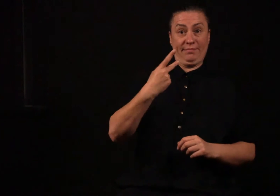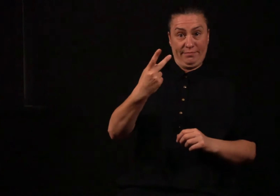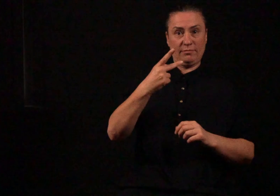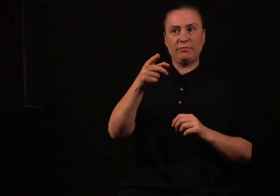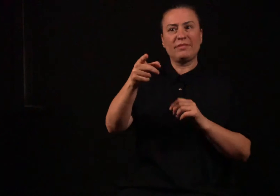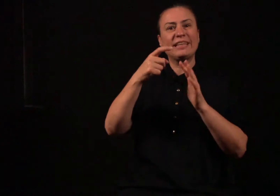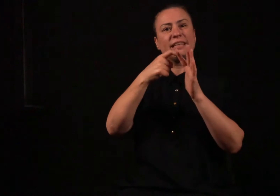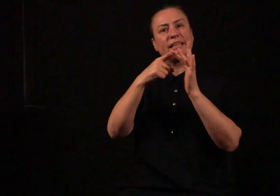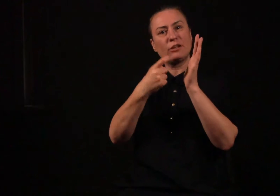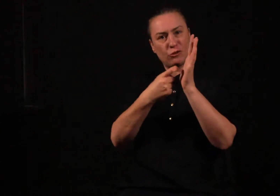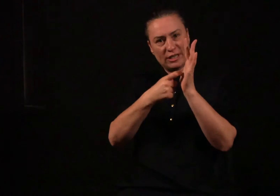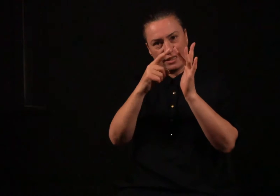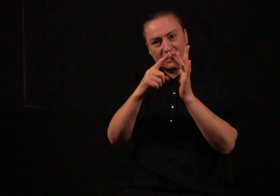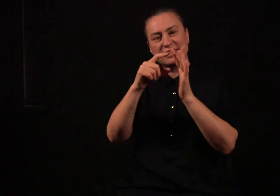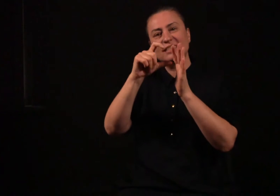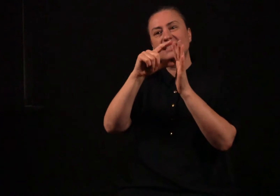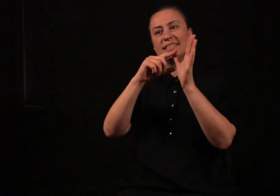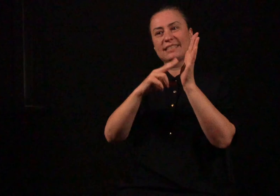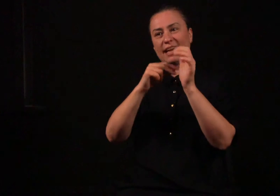Hi, I'm here with Kirri Dangerfield.